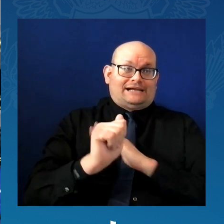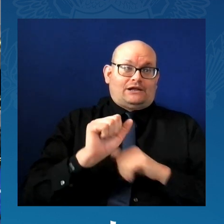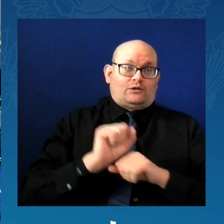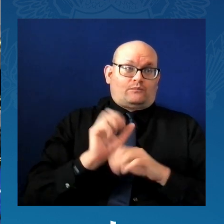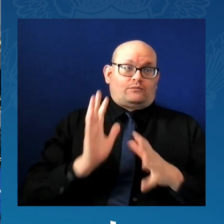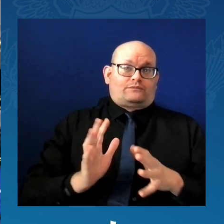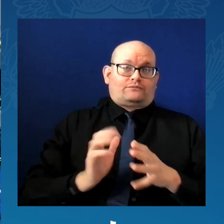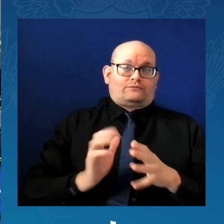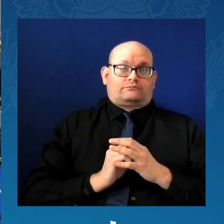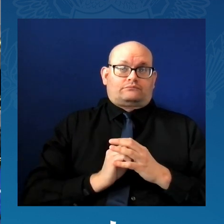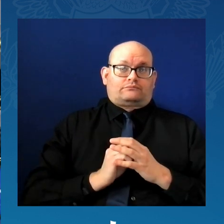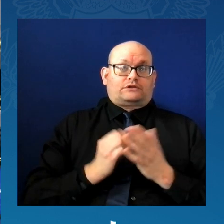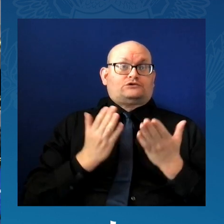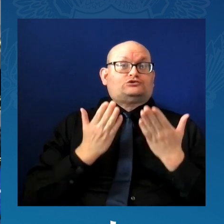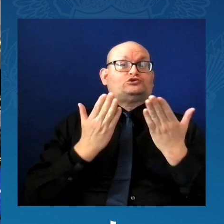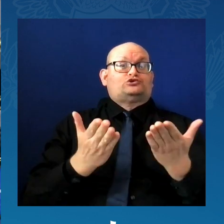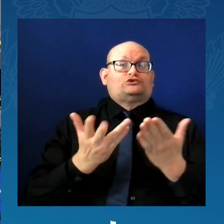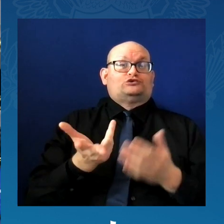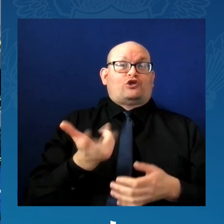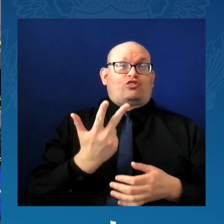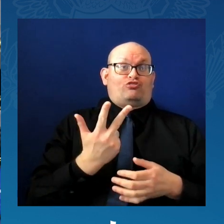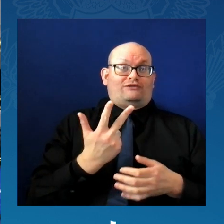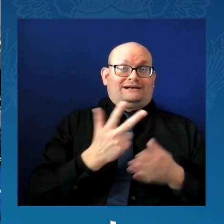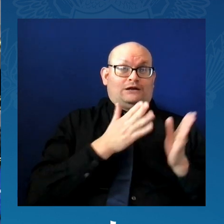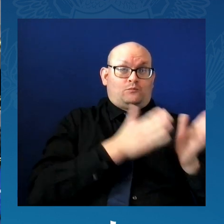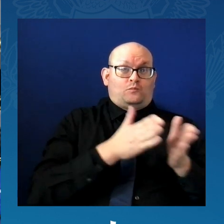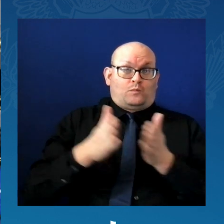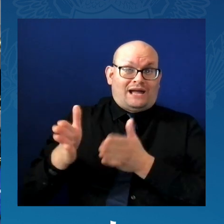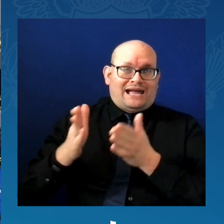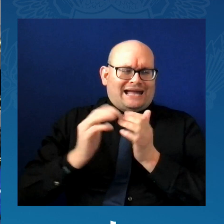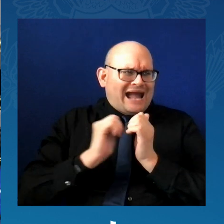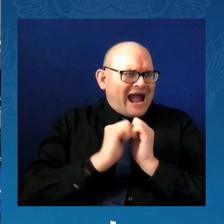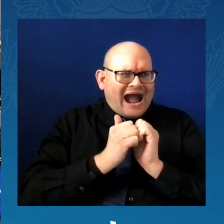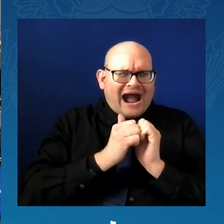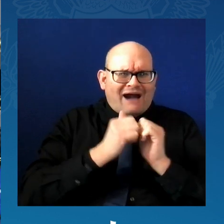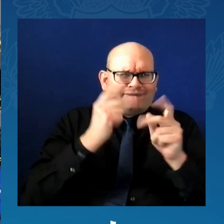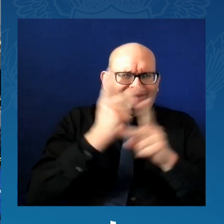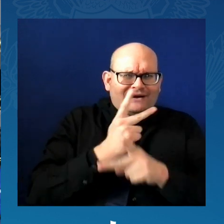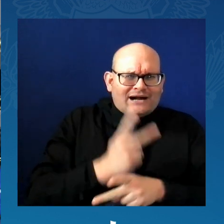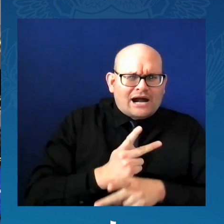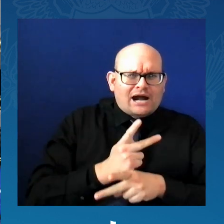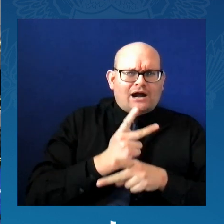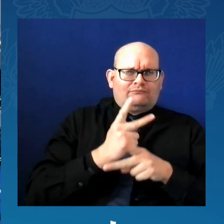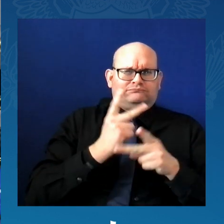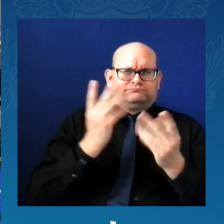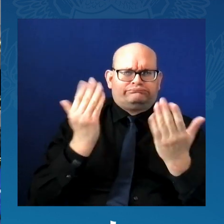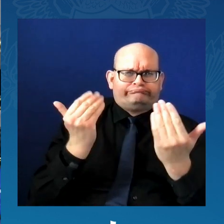differently about how we attract recruit. And as we've been discussing today, employ that talent.